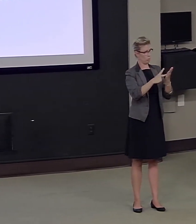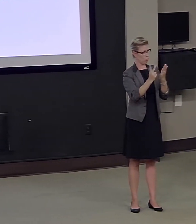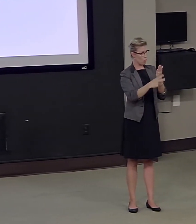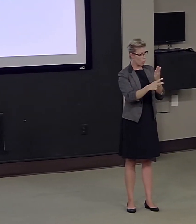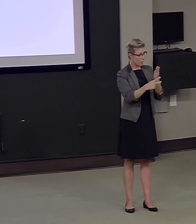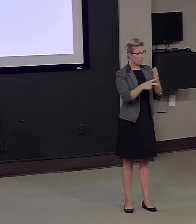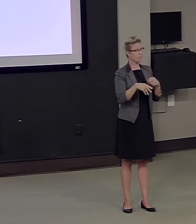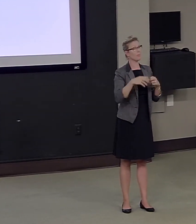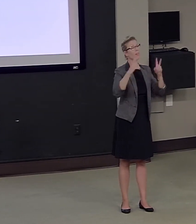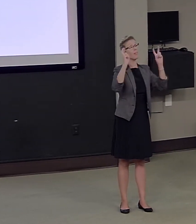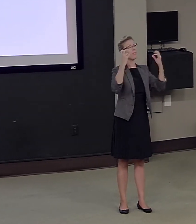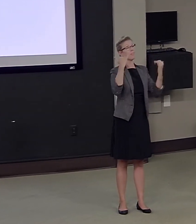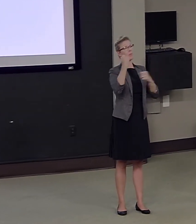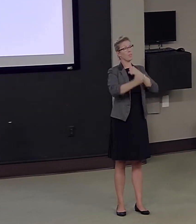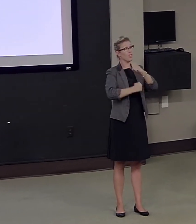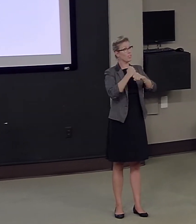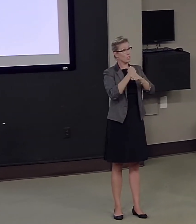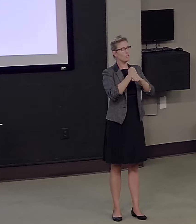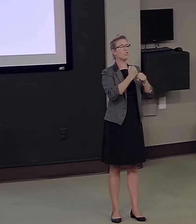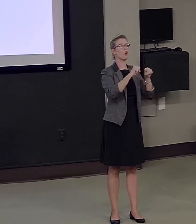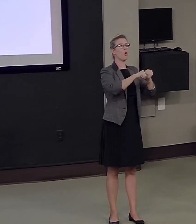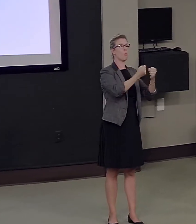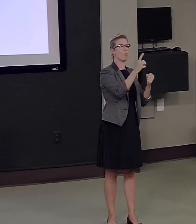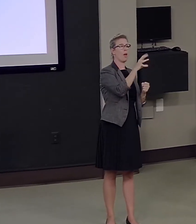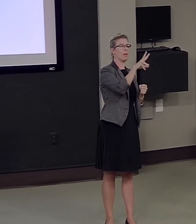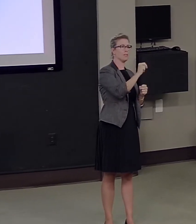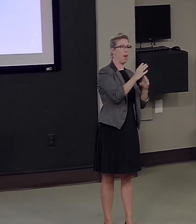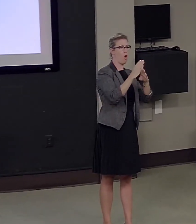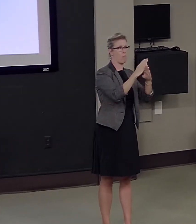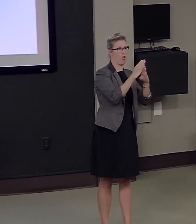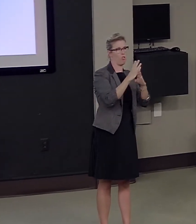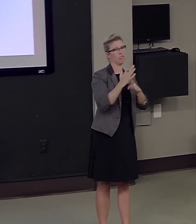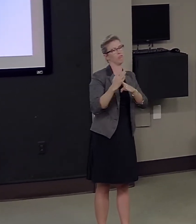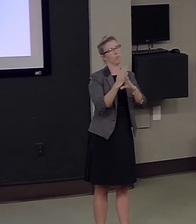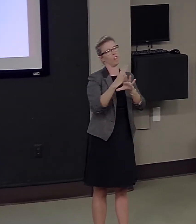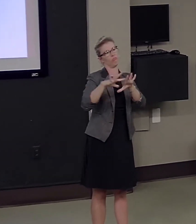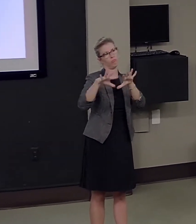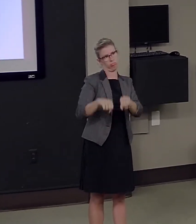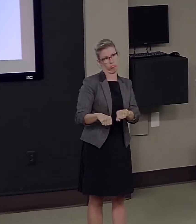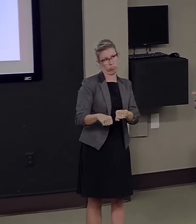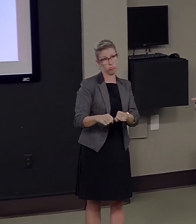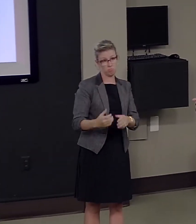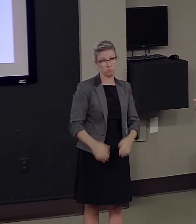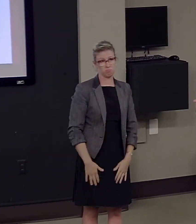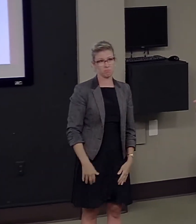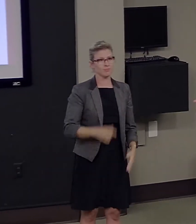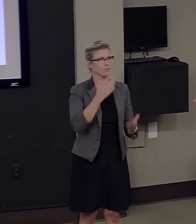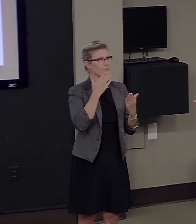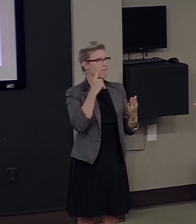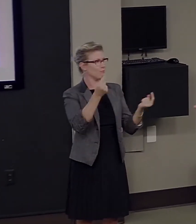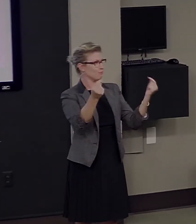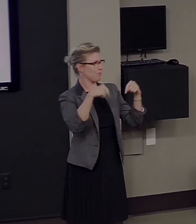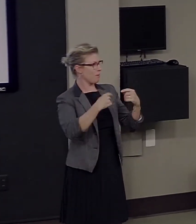And our theme this year is Breaking Down Barriers. Thank you for joining us here today.